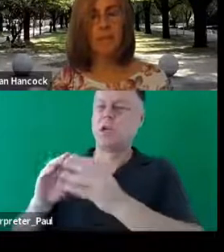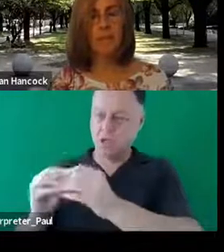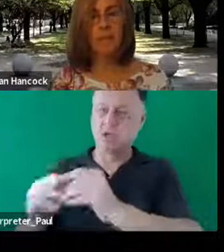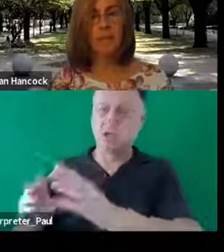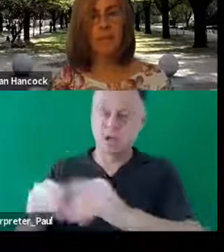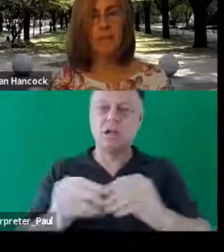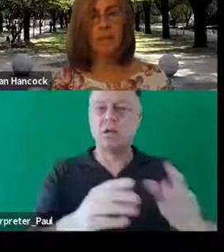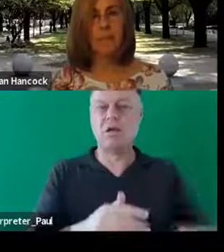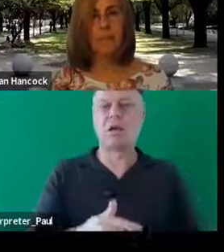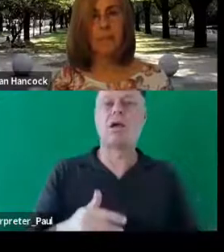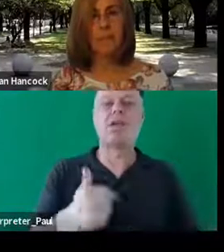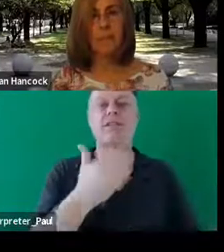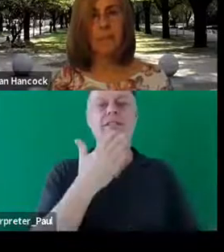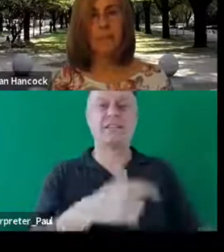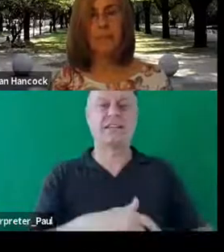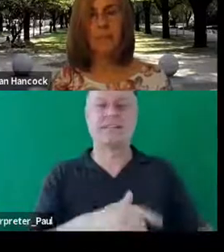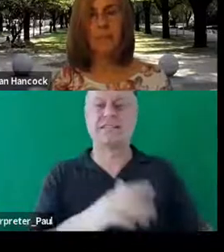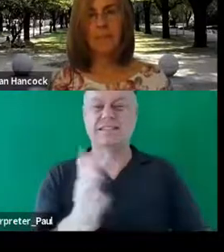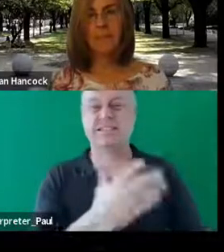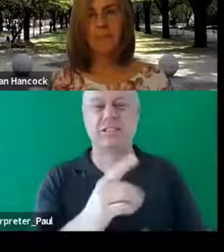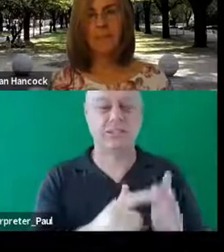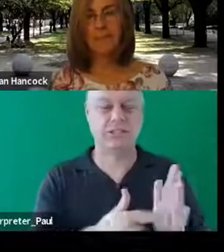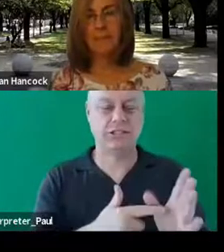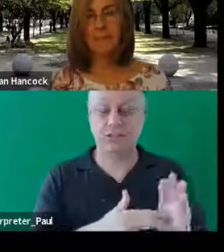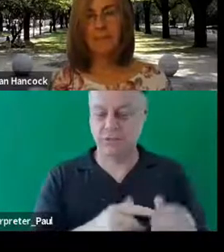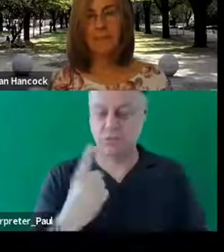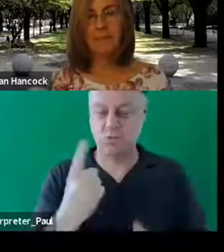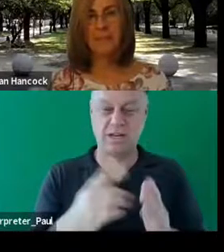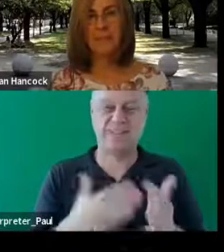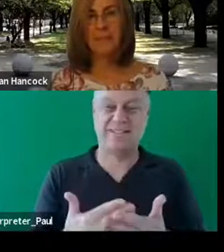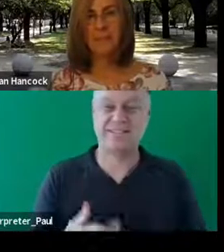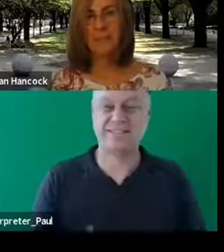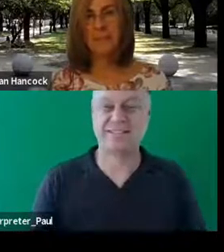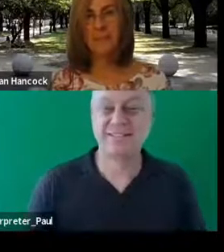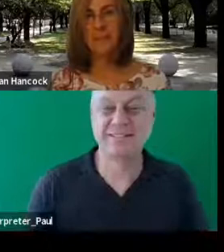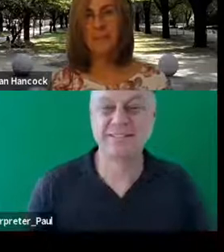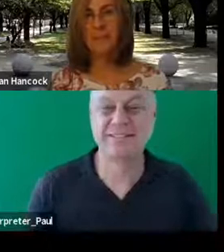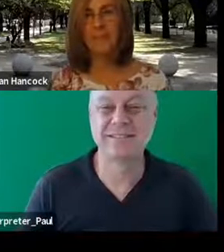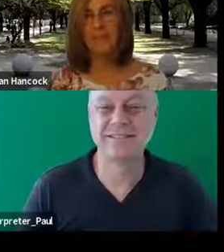Thank you. I’m going to Jasmine because we’ve got about a minute to go and – Okay. DEBBIE: - Jasmine, I want you to finish